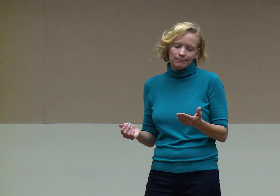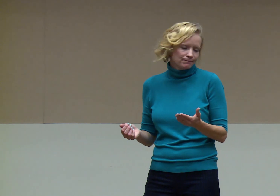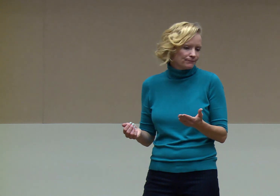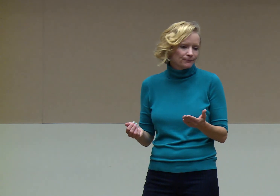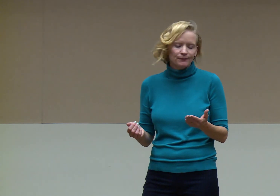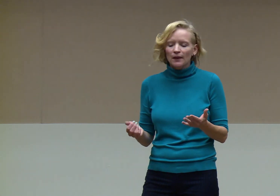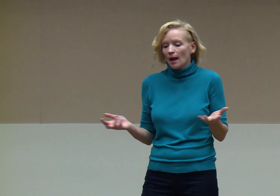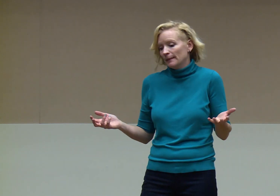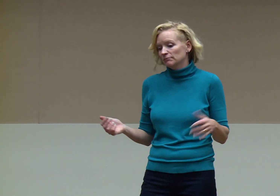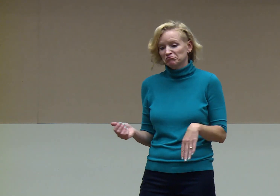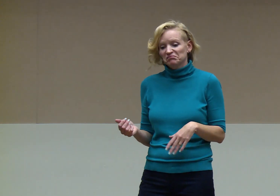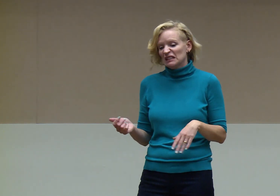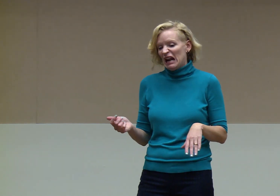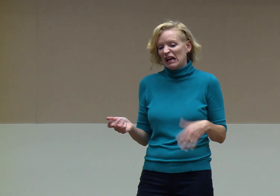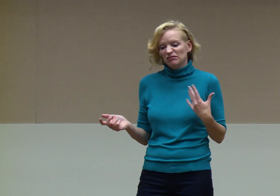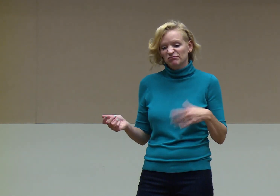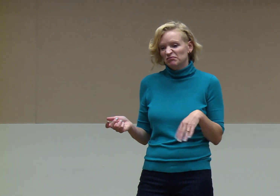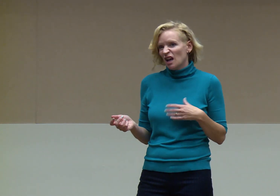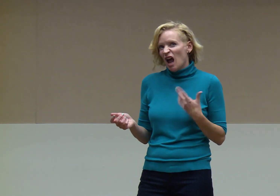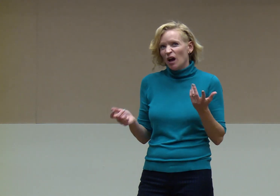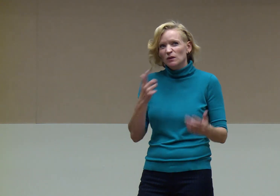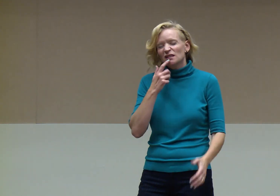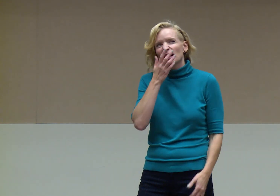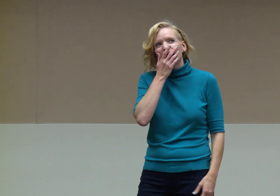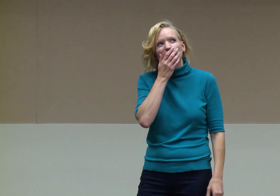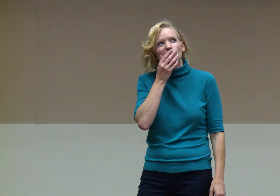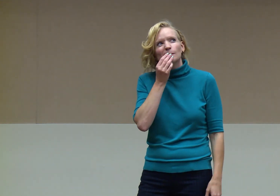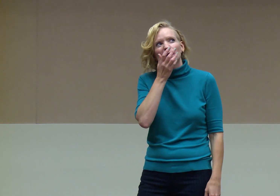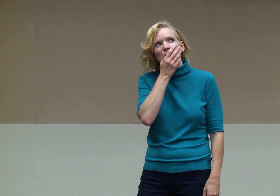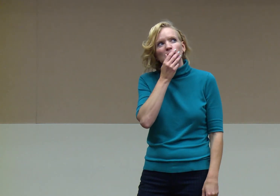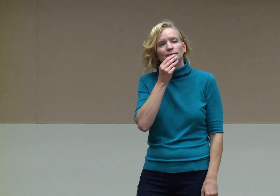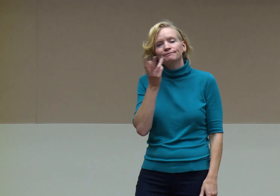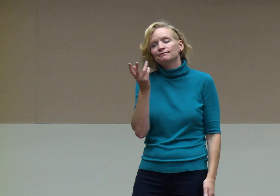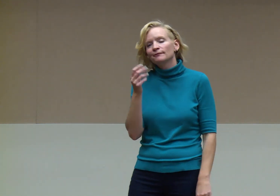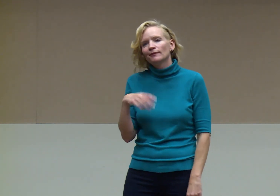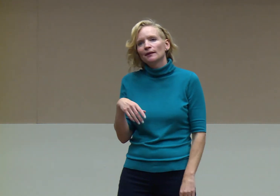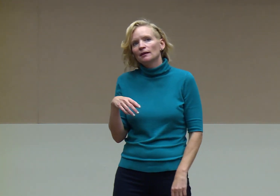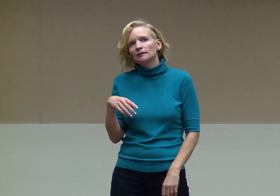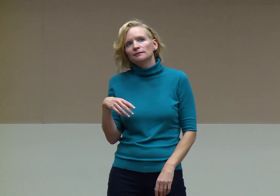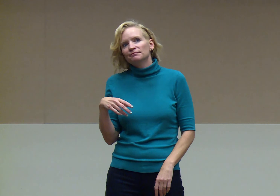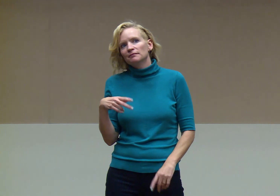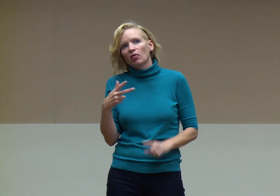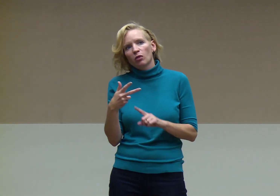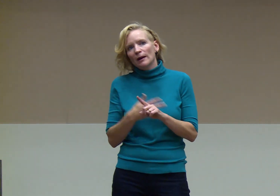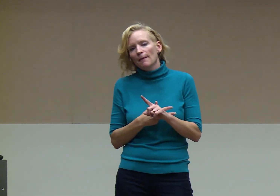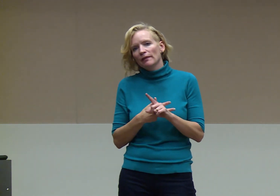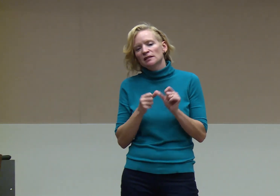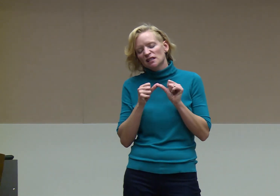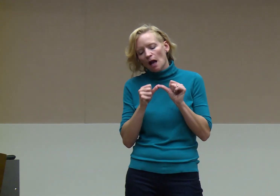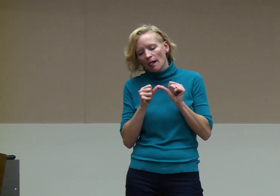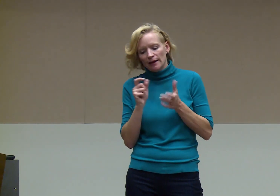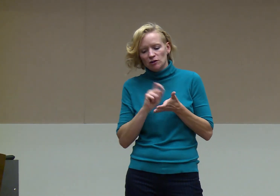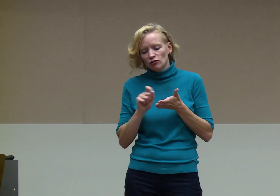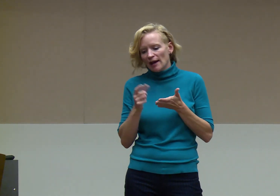Didn't receive funding for any of those. I want to say that I was maybe 3 months solid